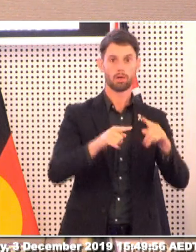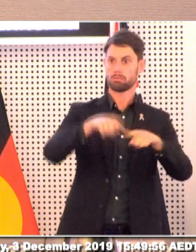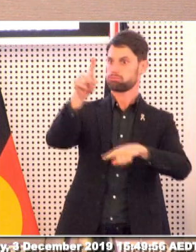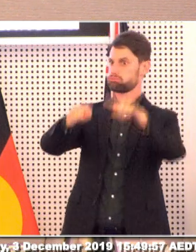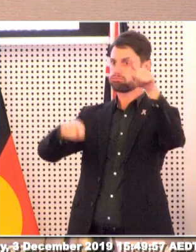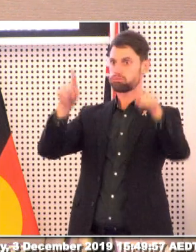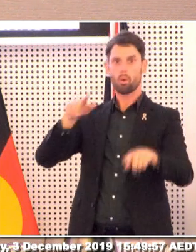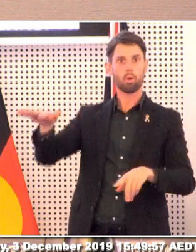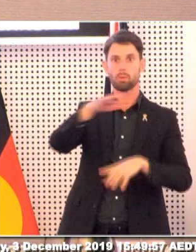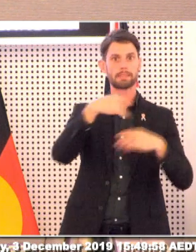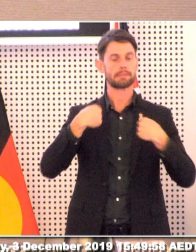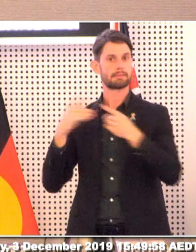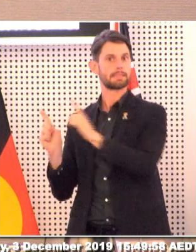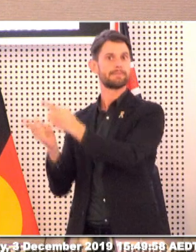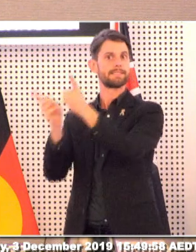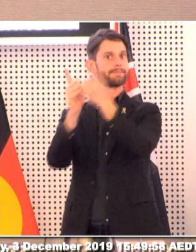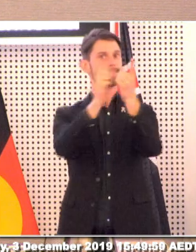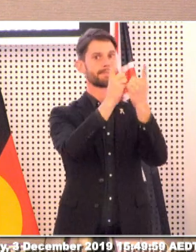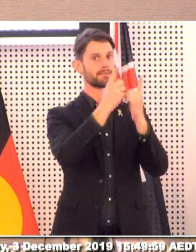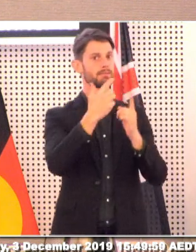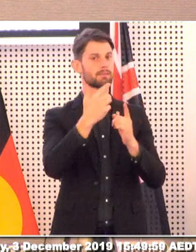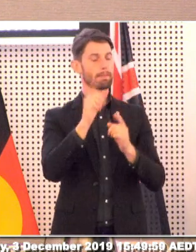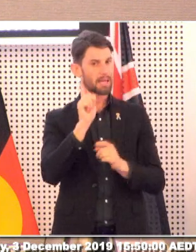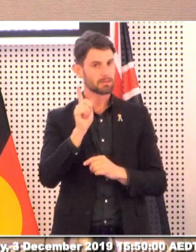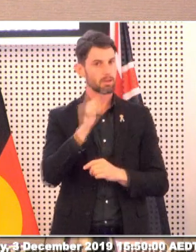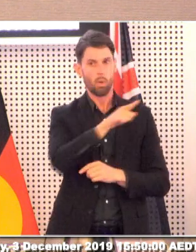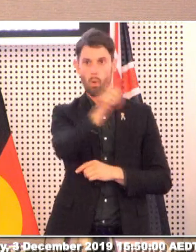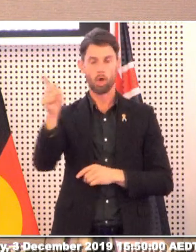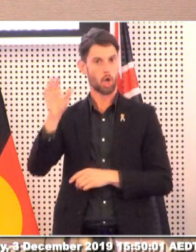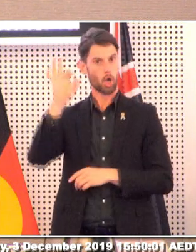resident is not at the centre of the process.